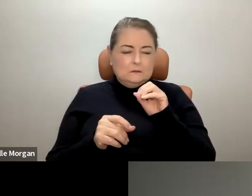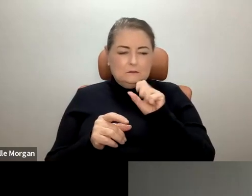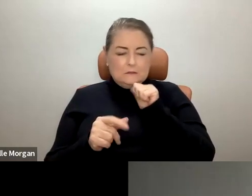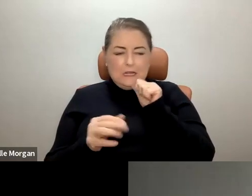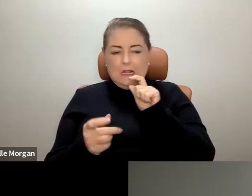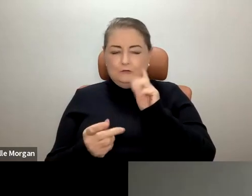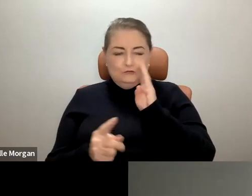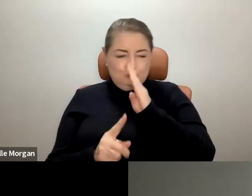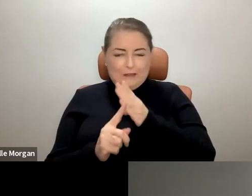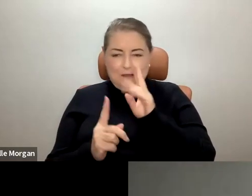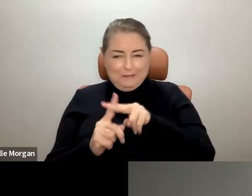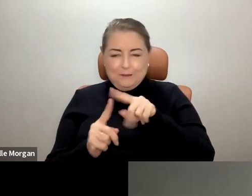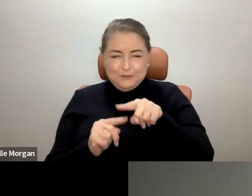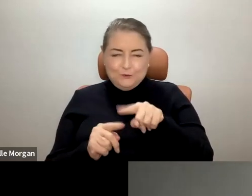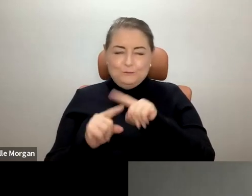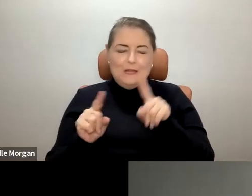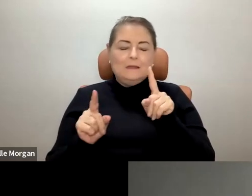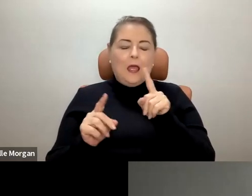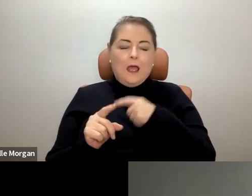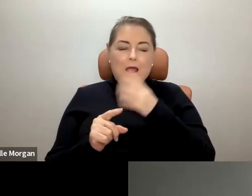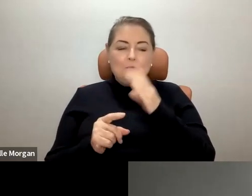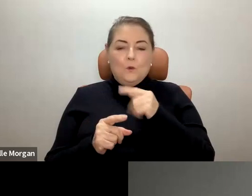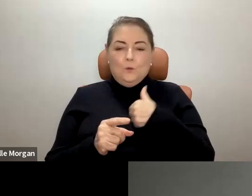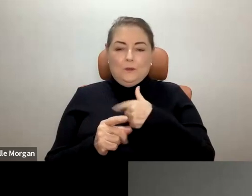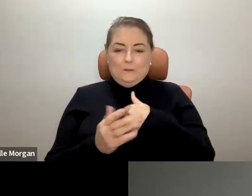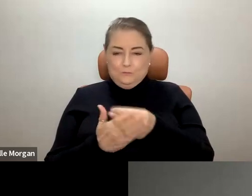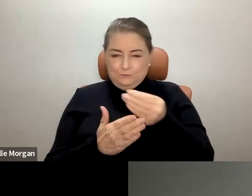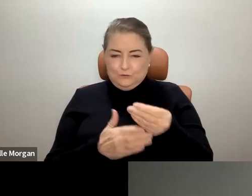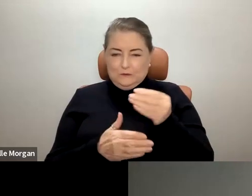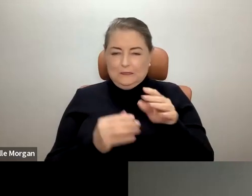do. But I do know that we like purchased an add on or whatever